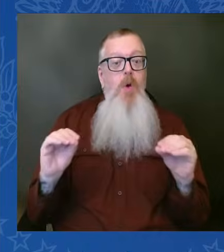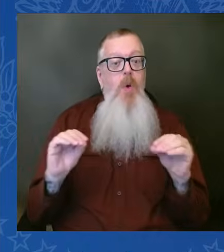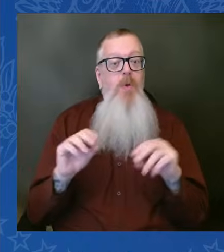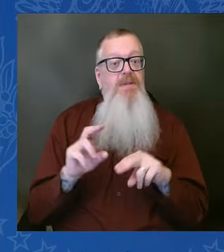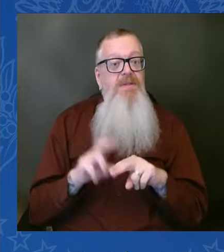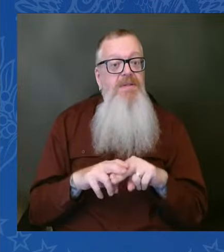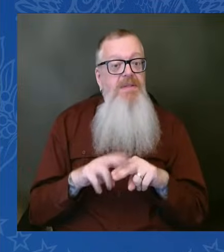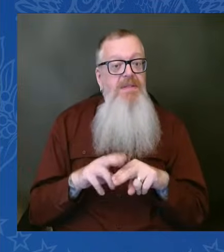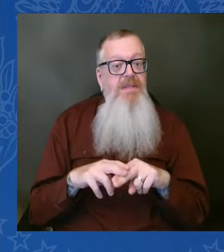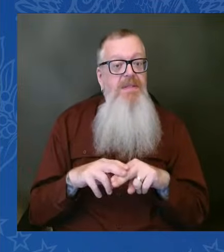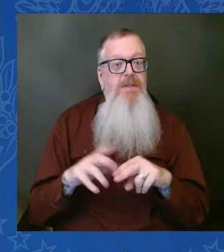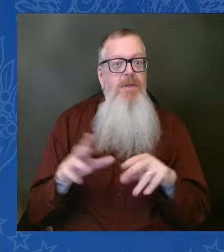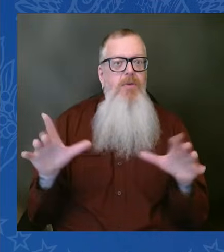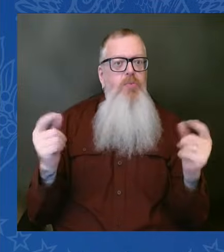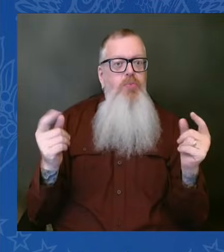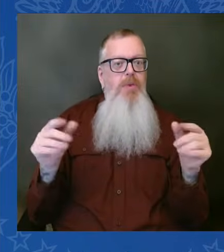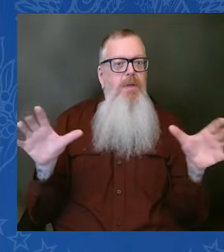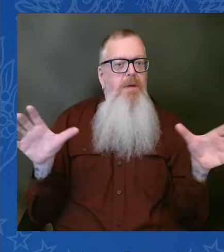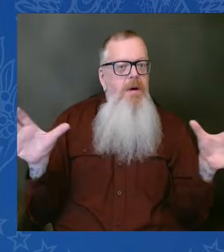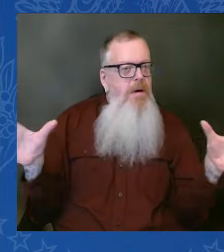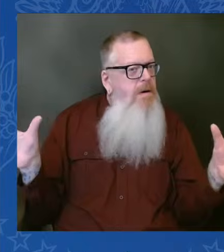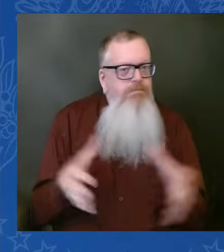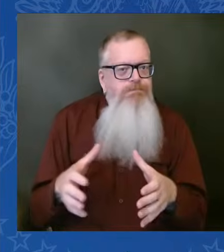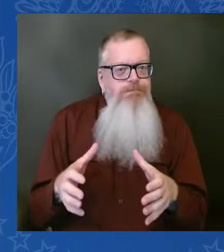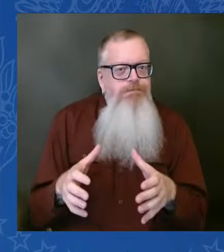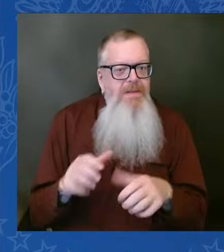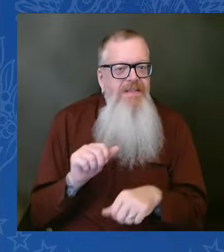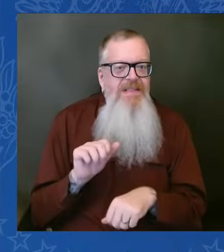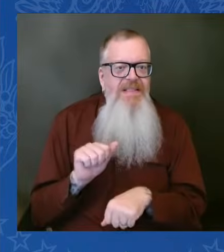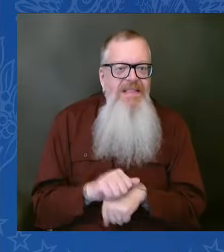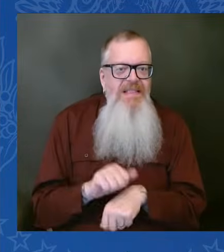It’s hard to really dislike an individual